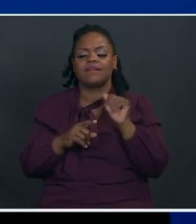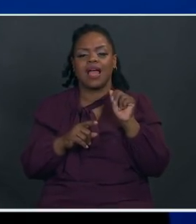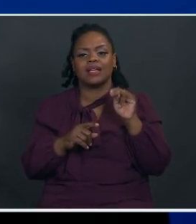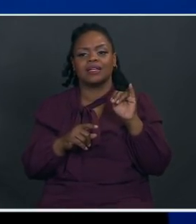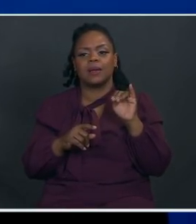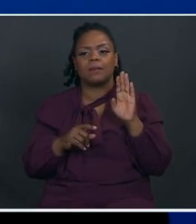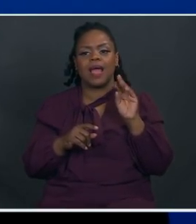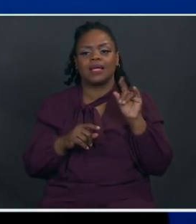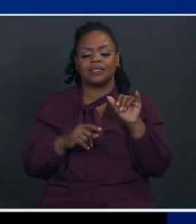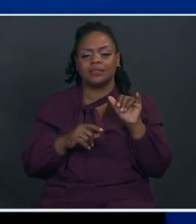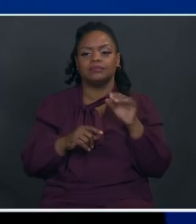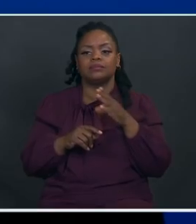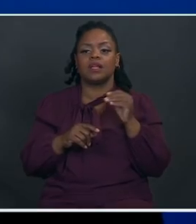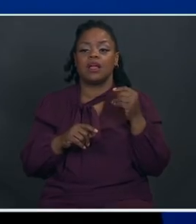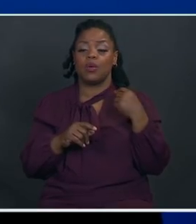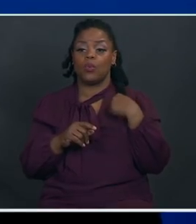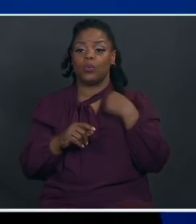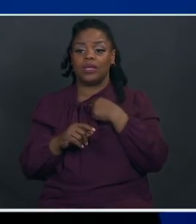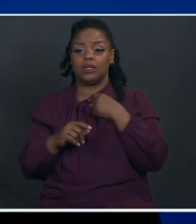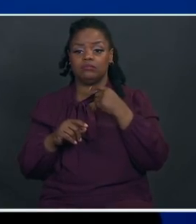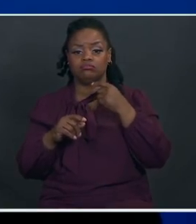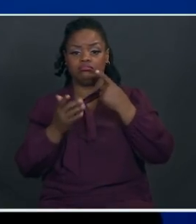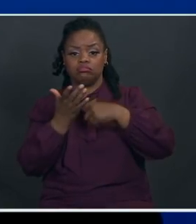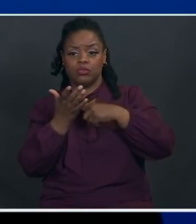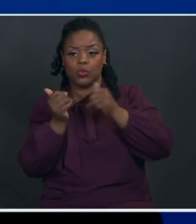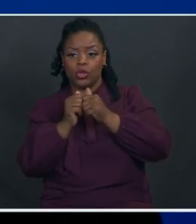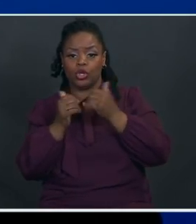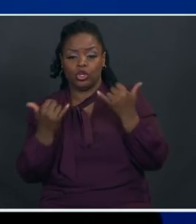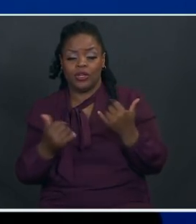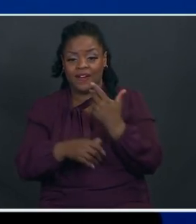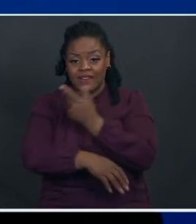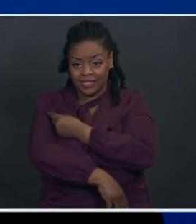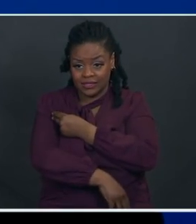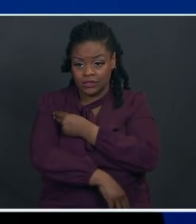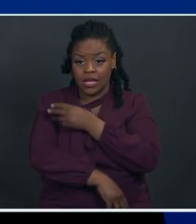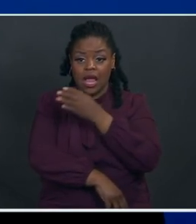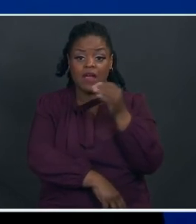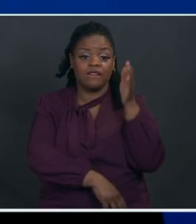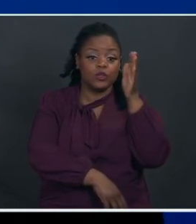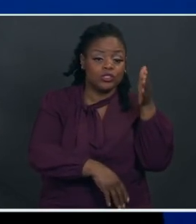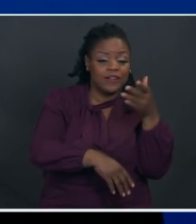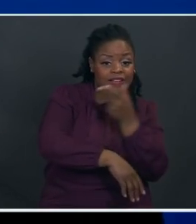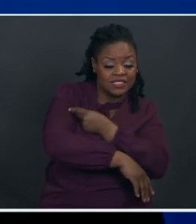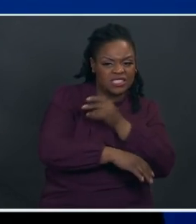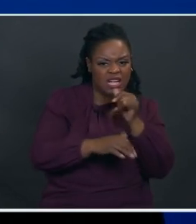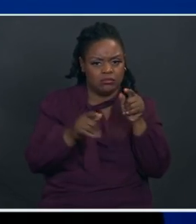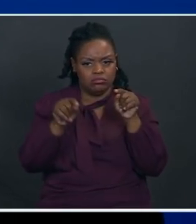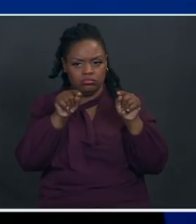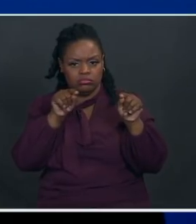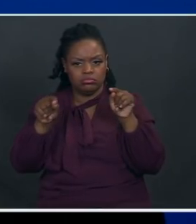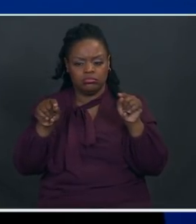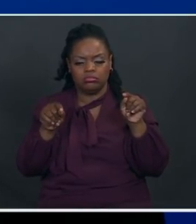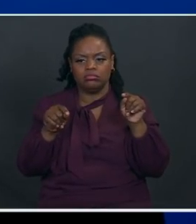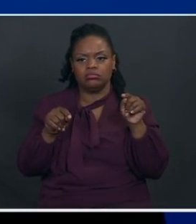with the current vaccines and with future vaccines as to what impact they have on the ability